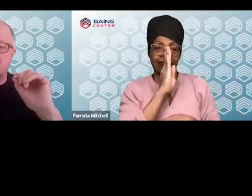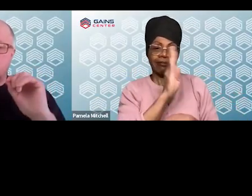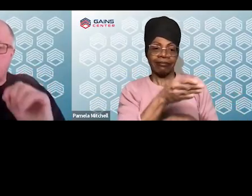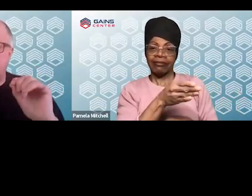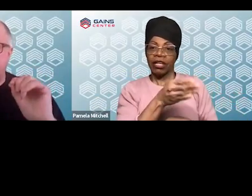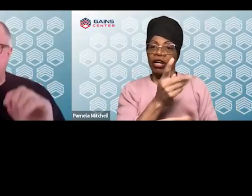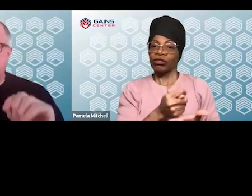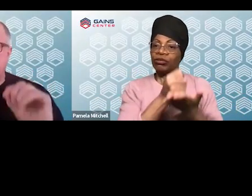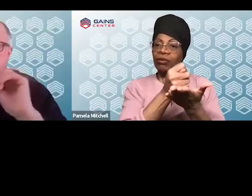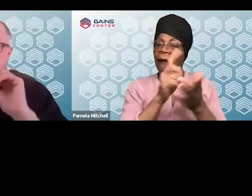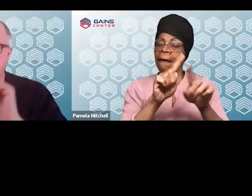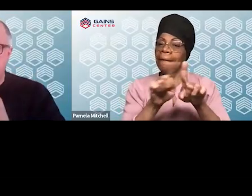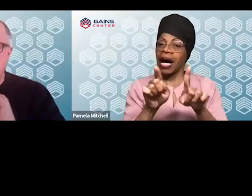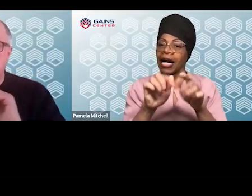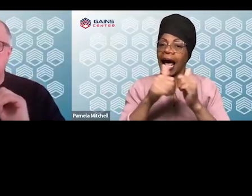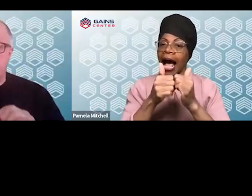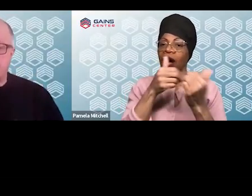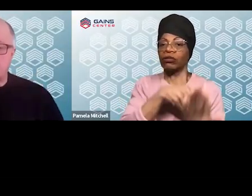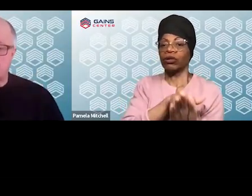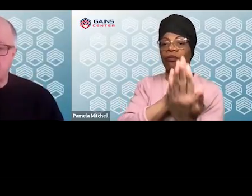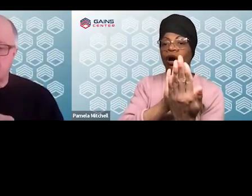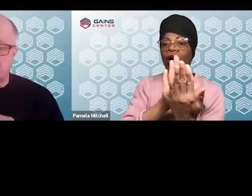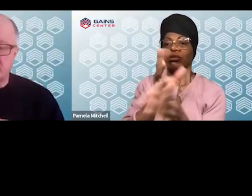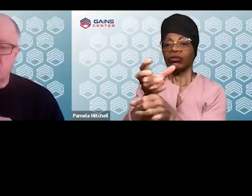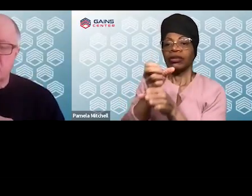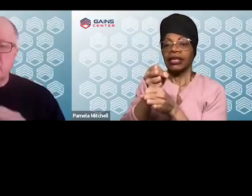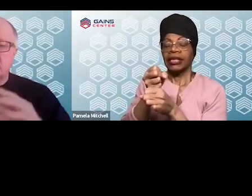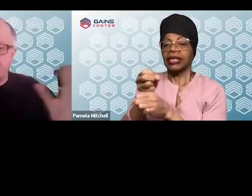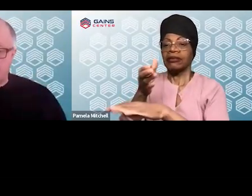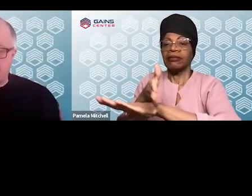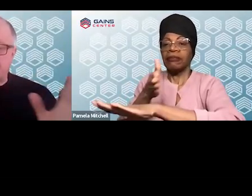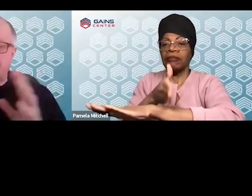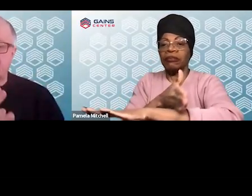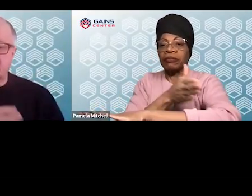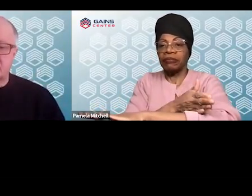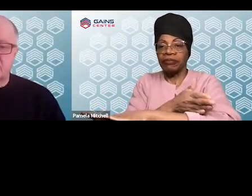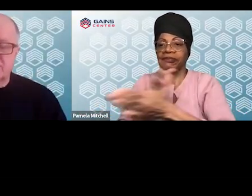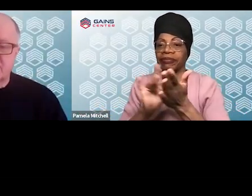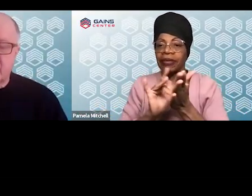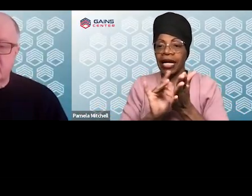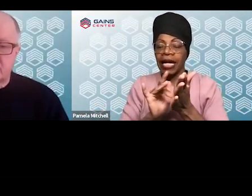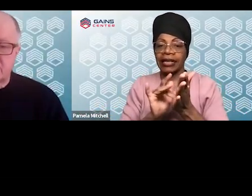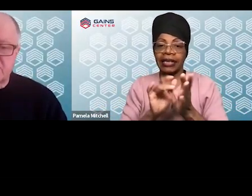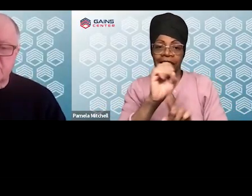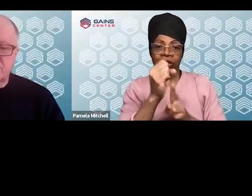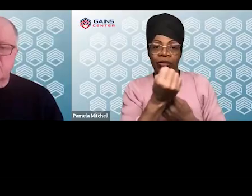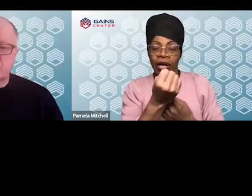but as a way of getting improved medication adherence. So in that case, contingency management is used